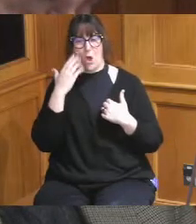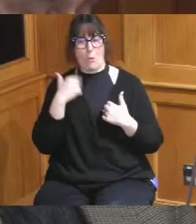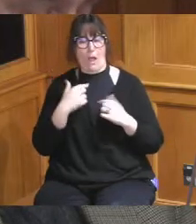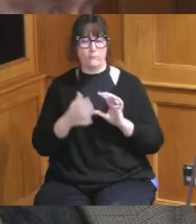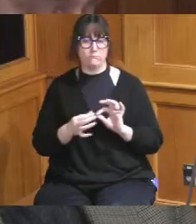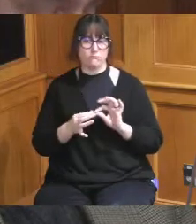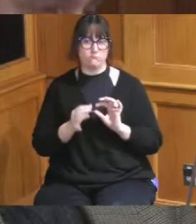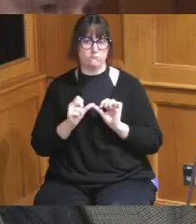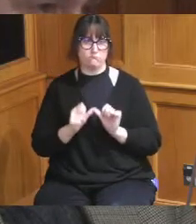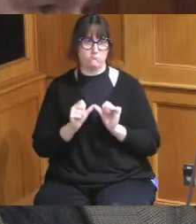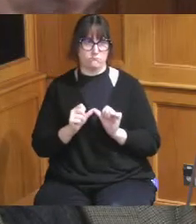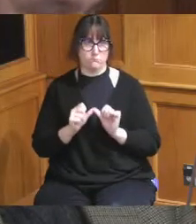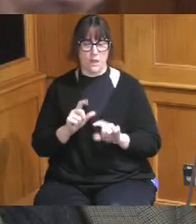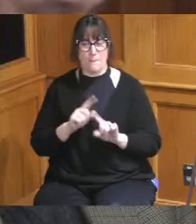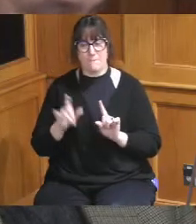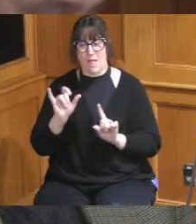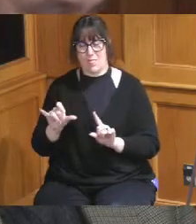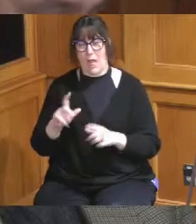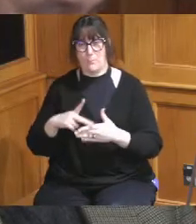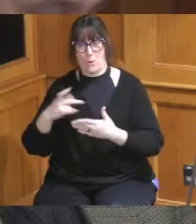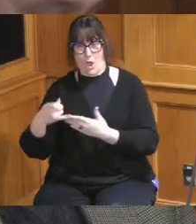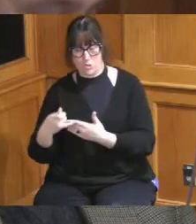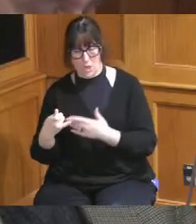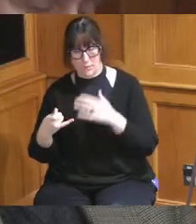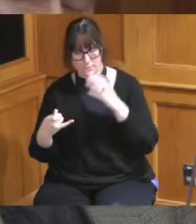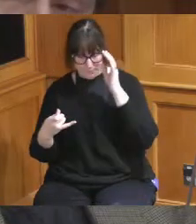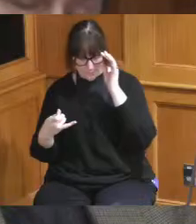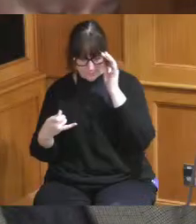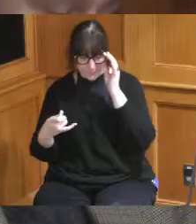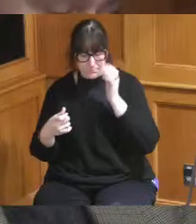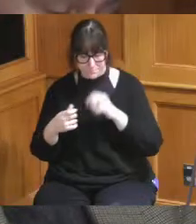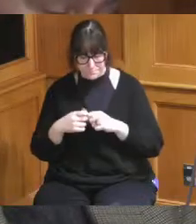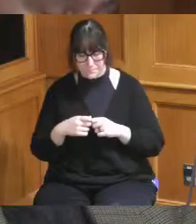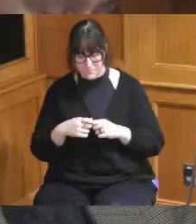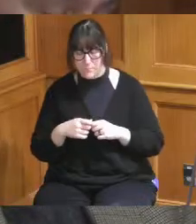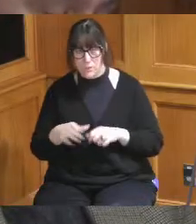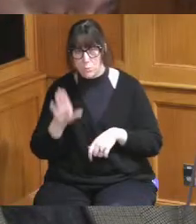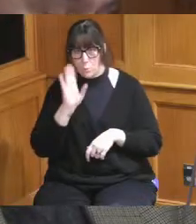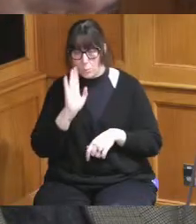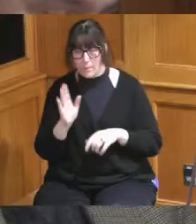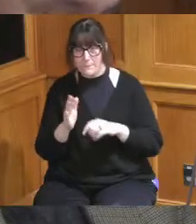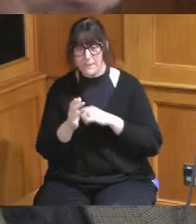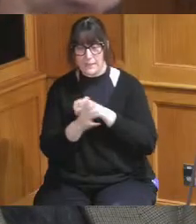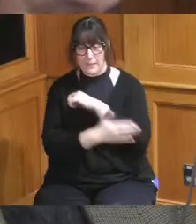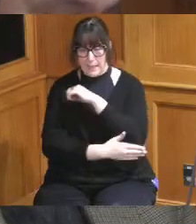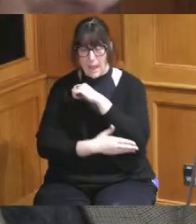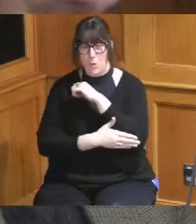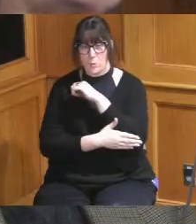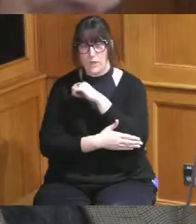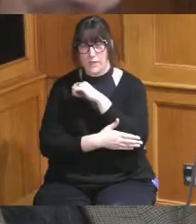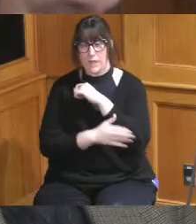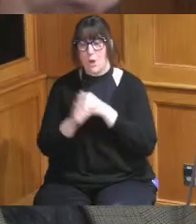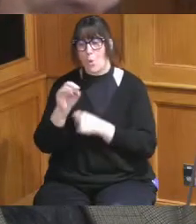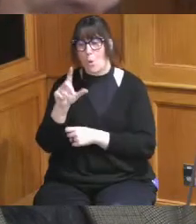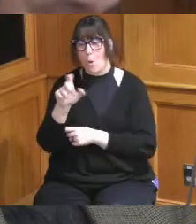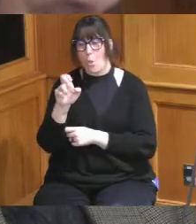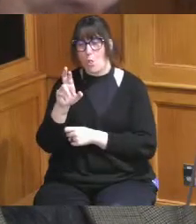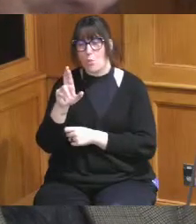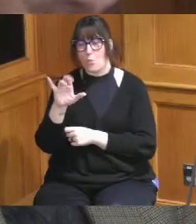but the lad project is going to be County in the county I believe Co rain Township and Springfield